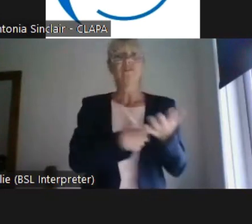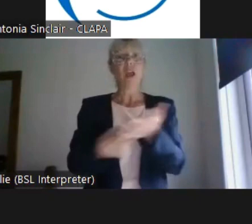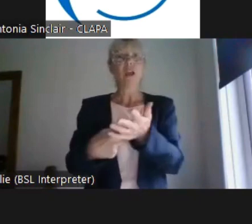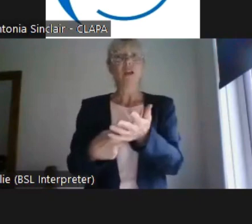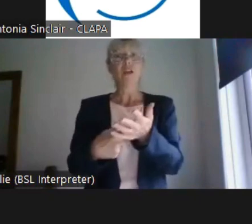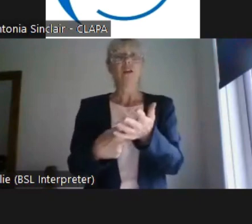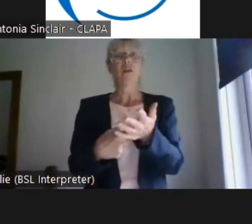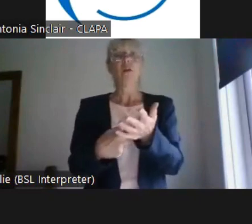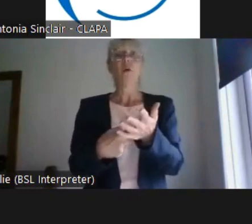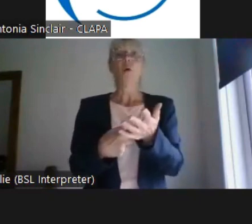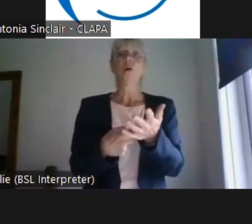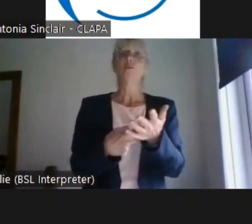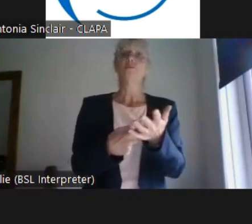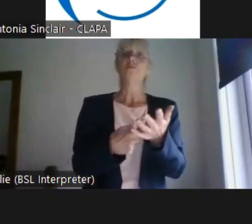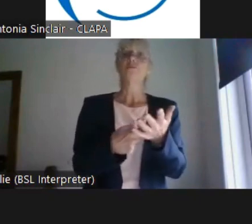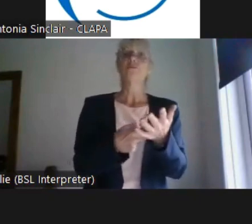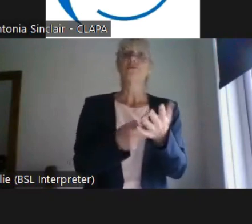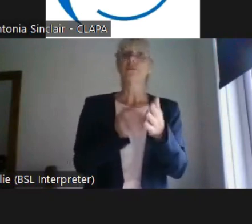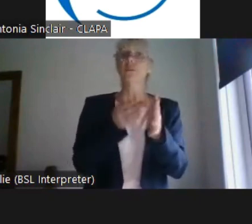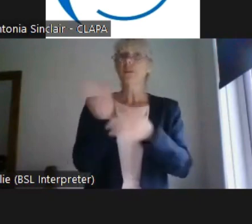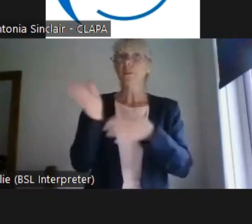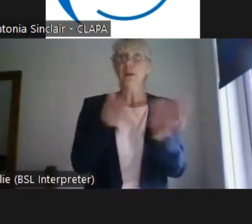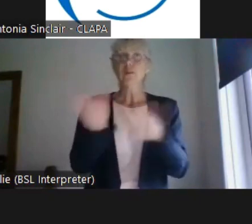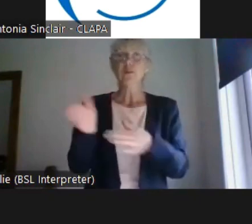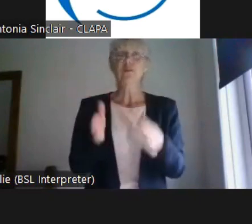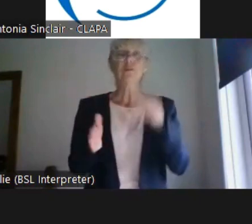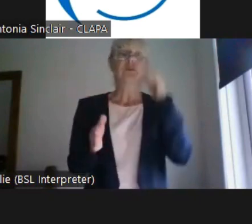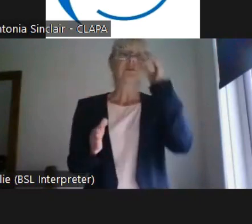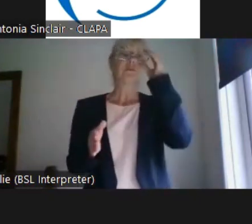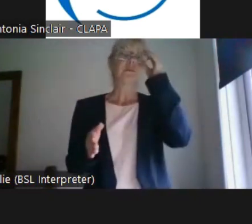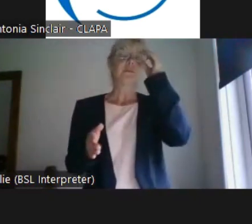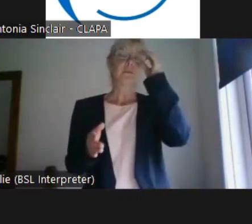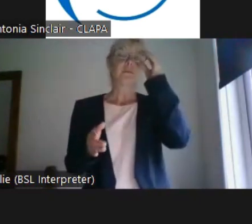the right direction and so the first Port of Call would be the Audiology department and also just